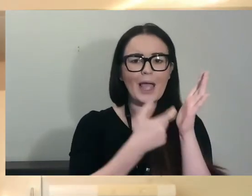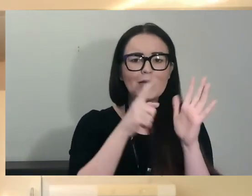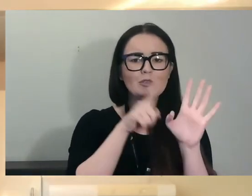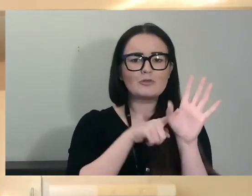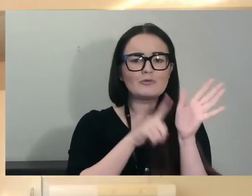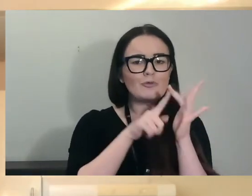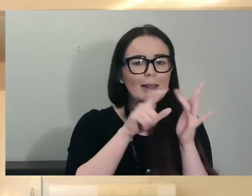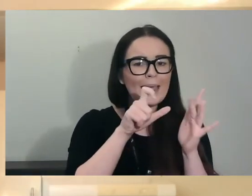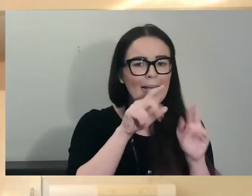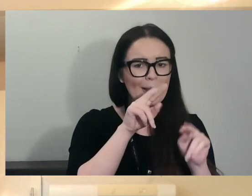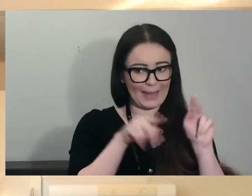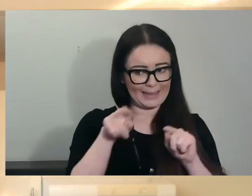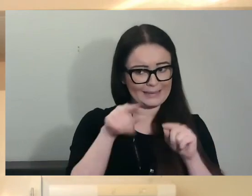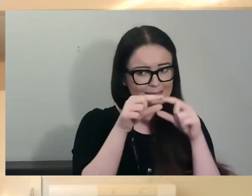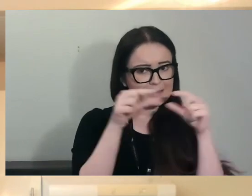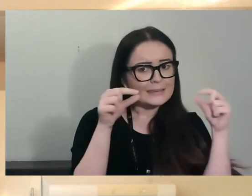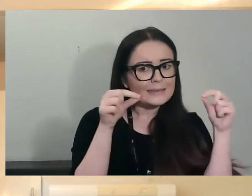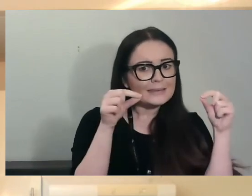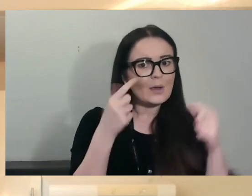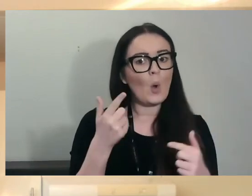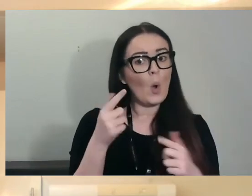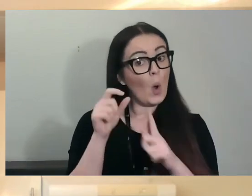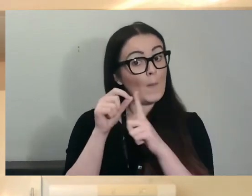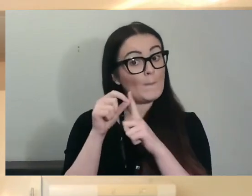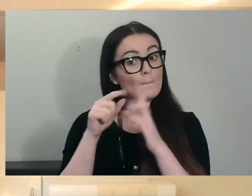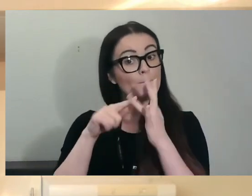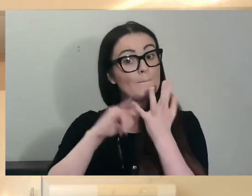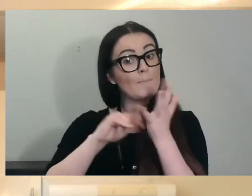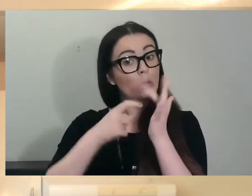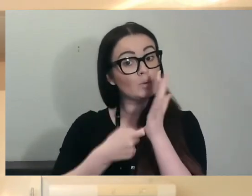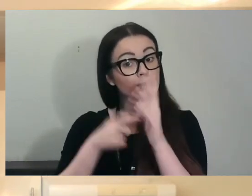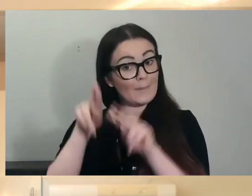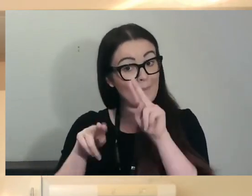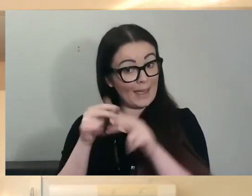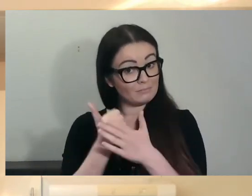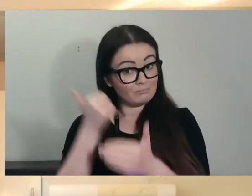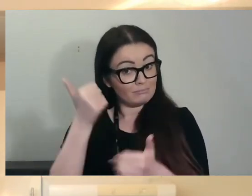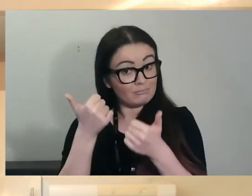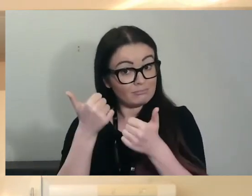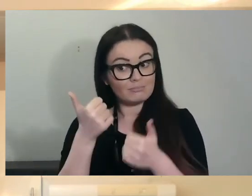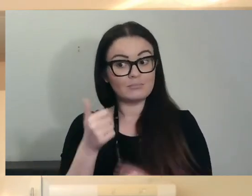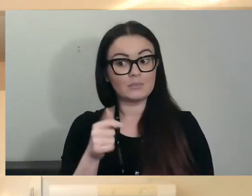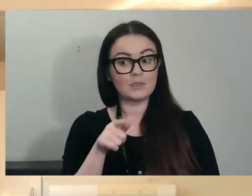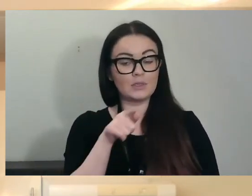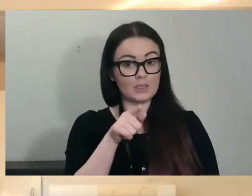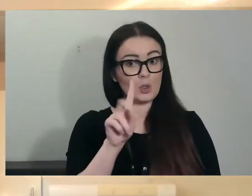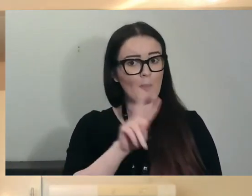that I've got here. So we can use acrylics or poster paints work well. We get good colour